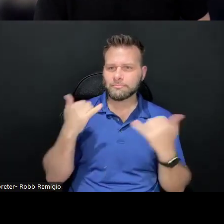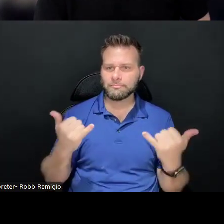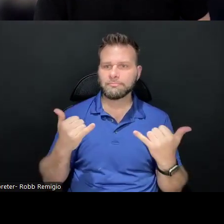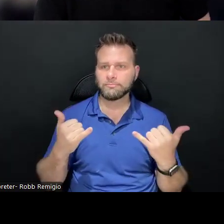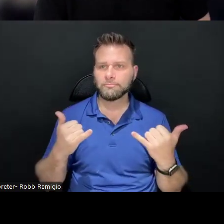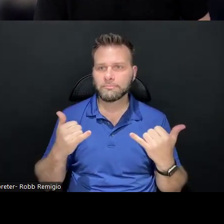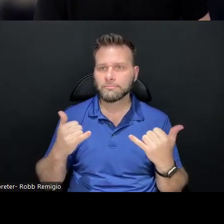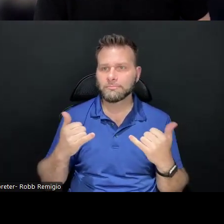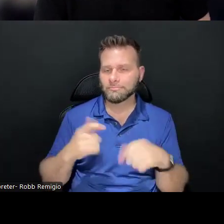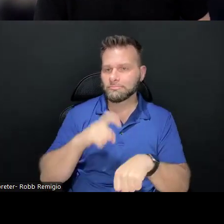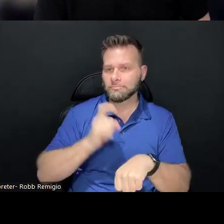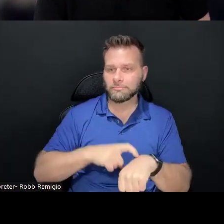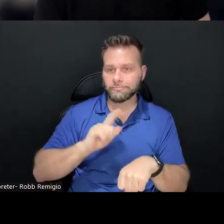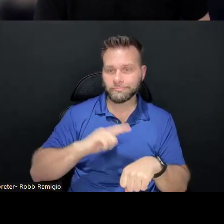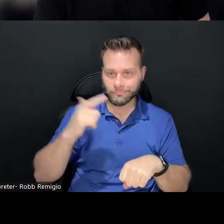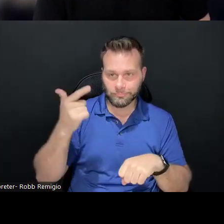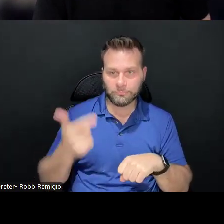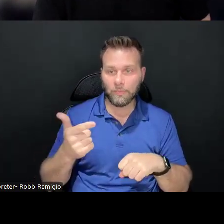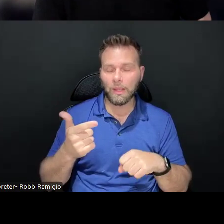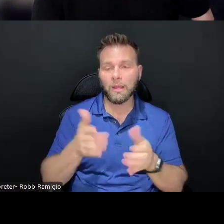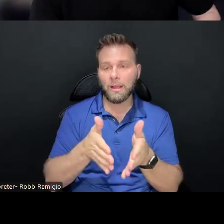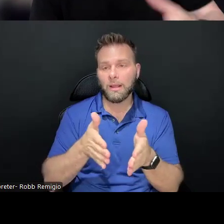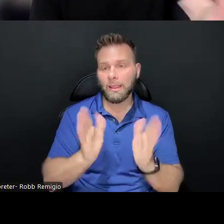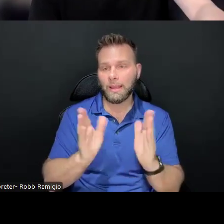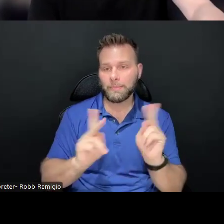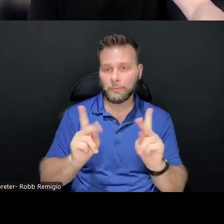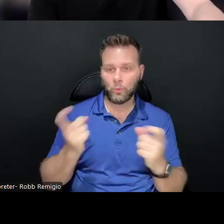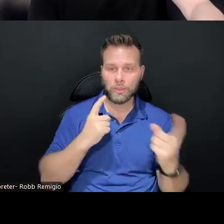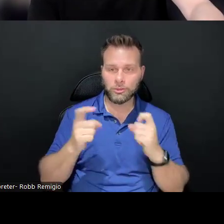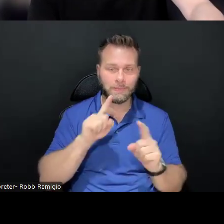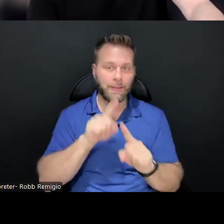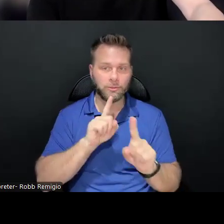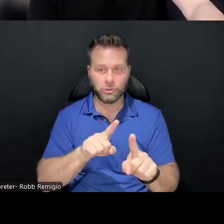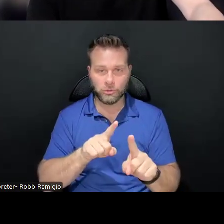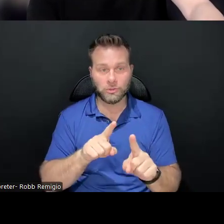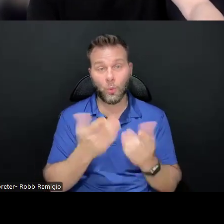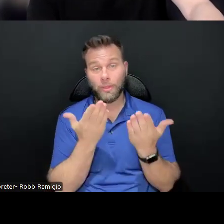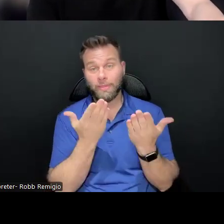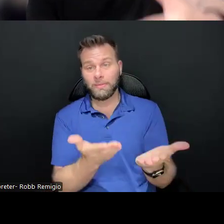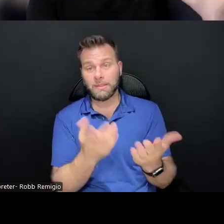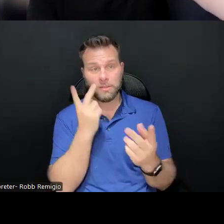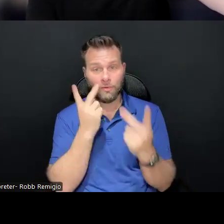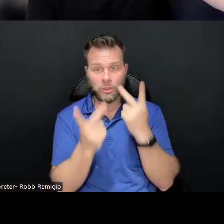think we're at the point where we want to give time for some So, I'm just going to say these are some visual fire